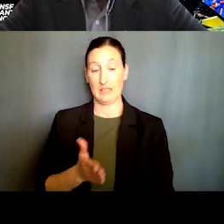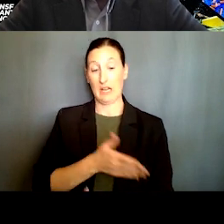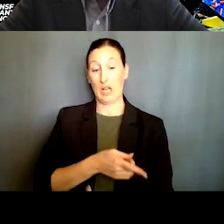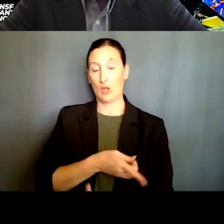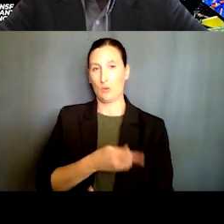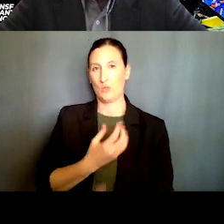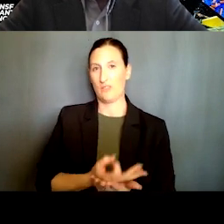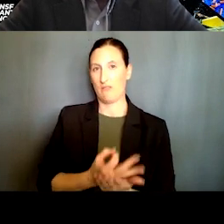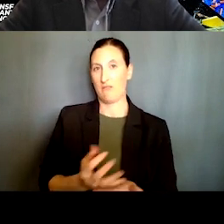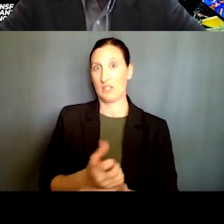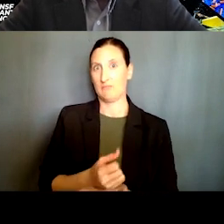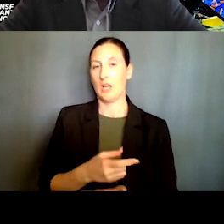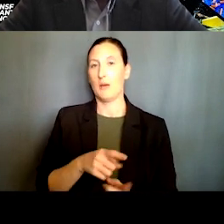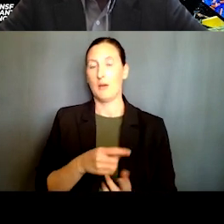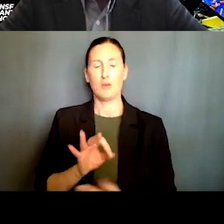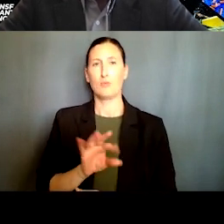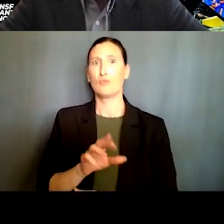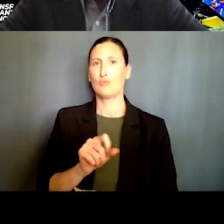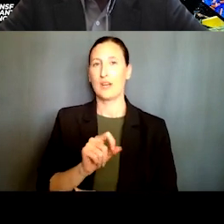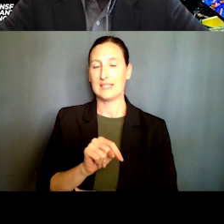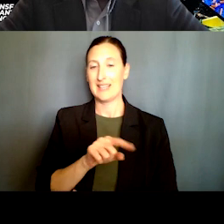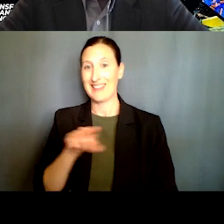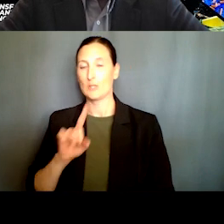was just was funding raise. This is about actual dollars.